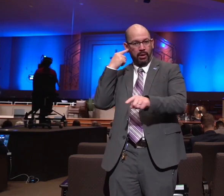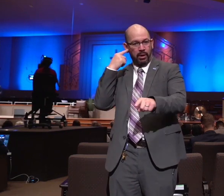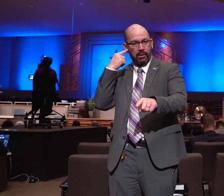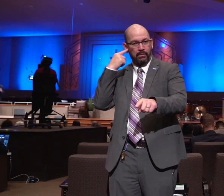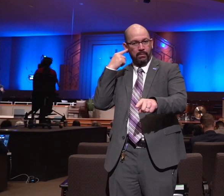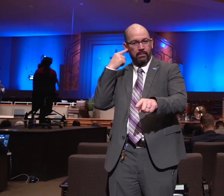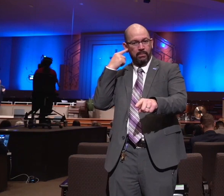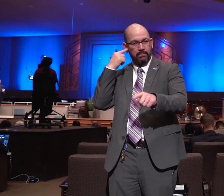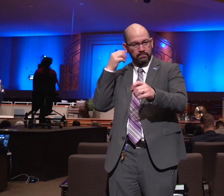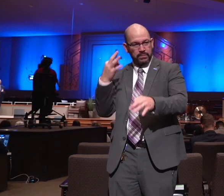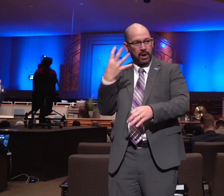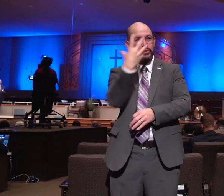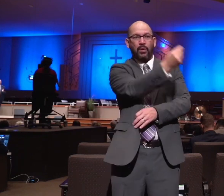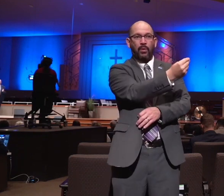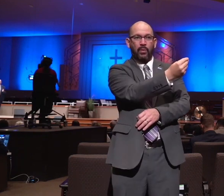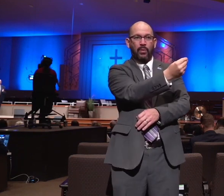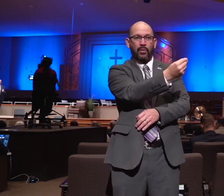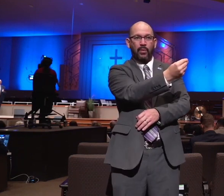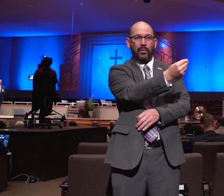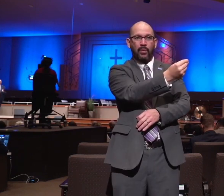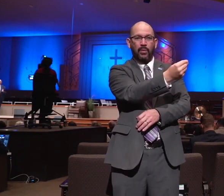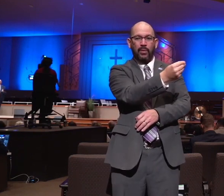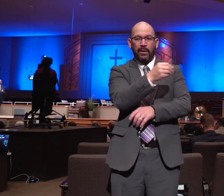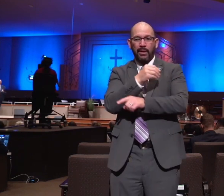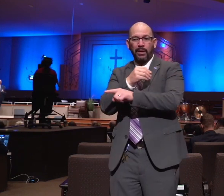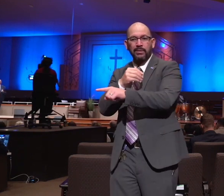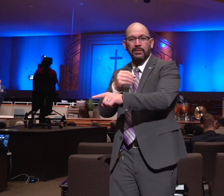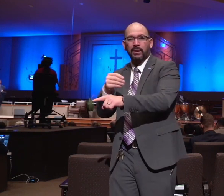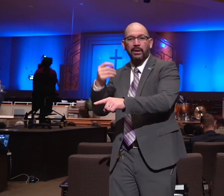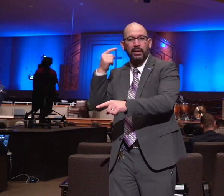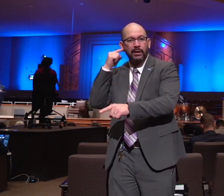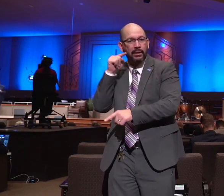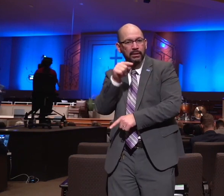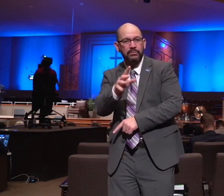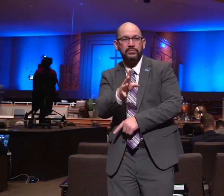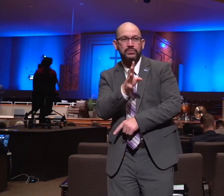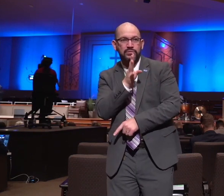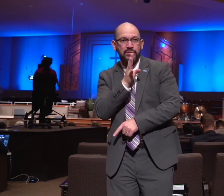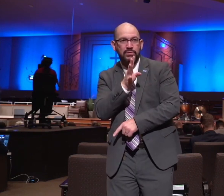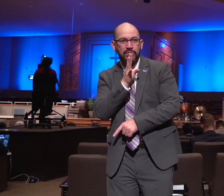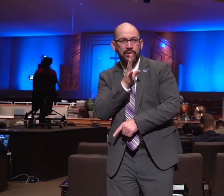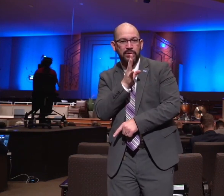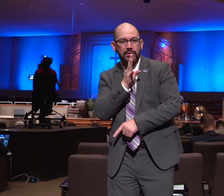notice that they were attentive to his words